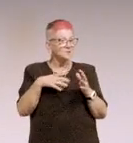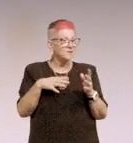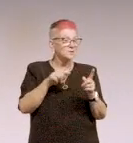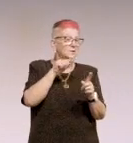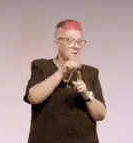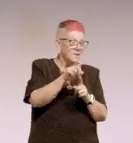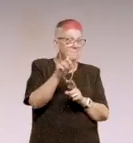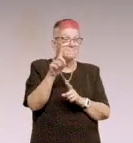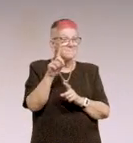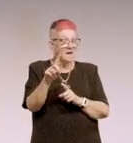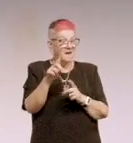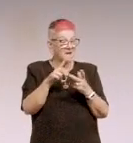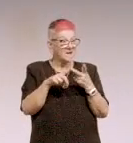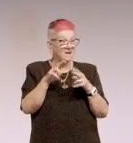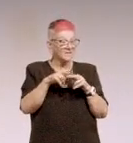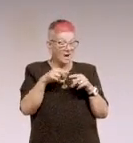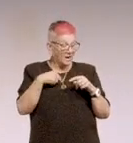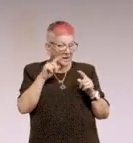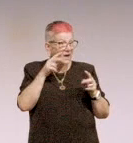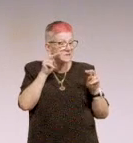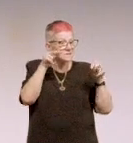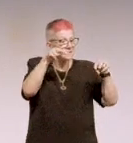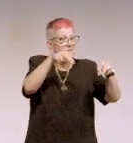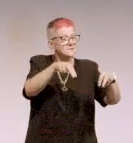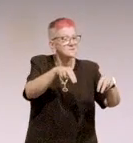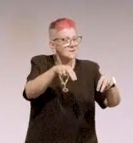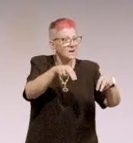But if I can't see that application, I cannot see that it